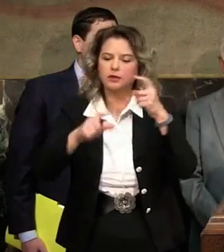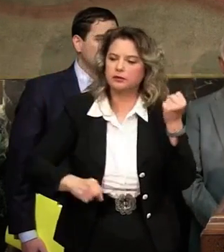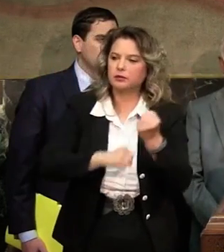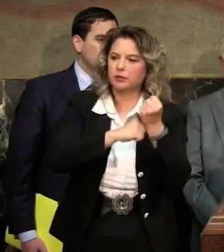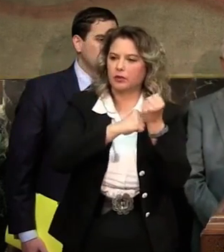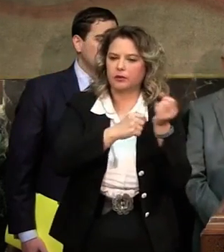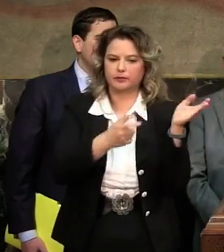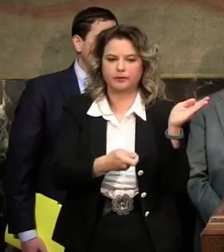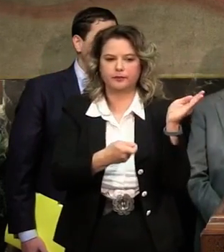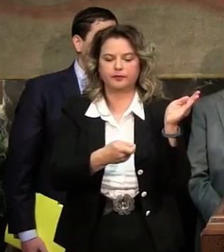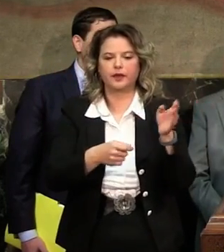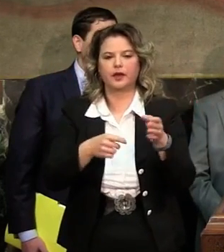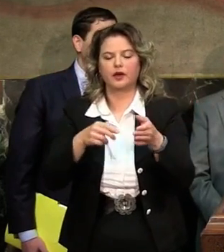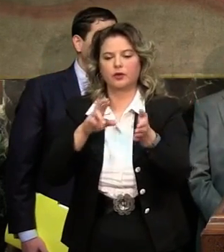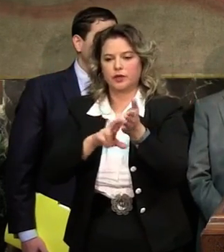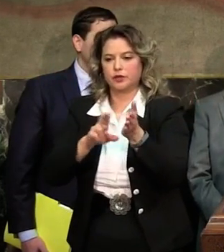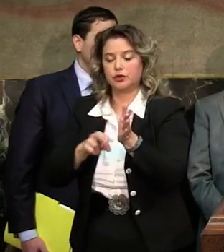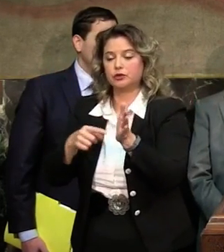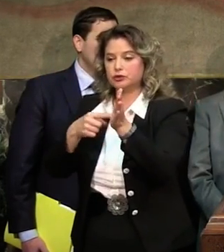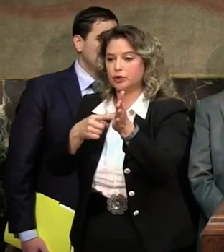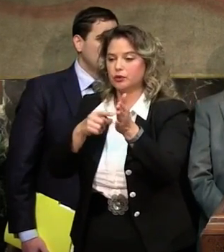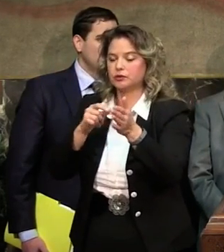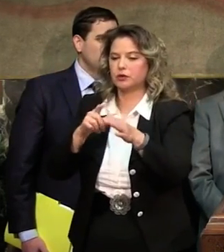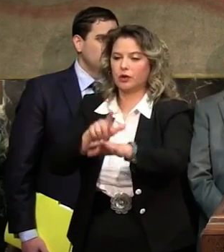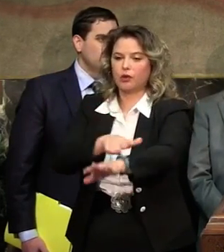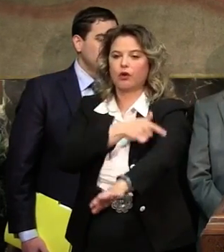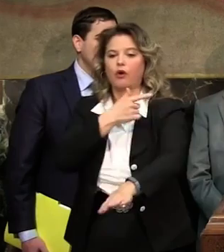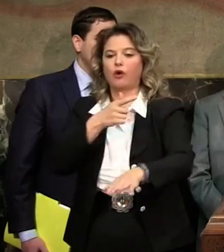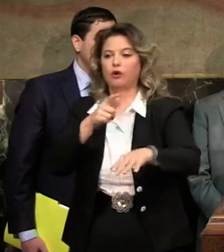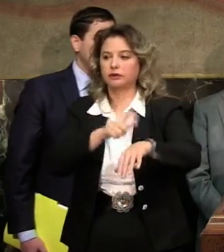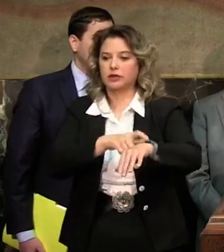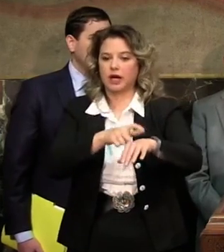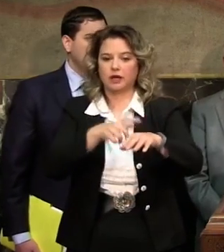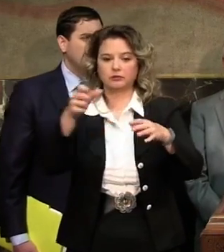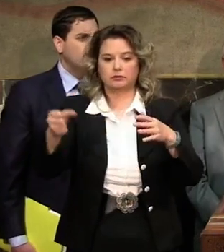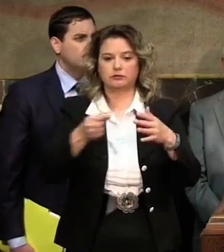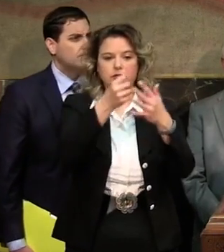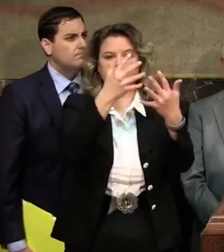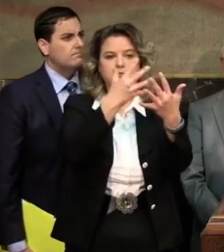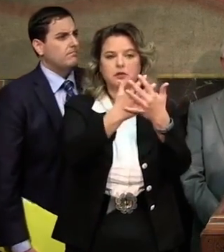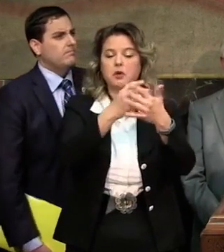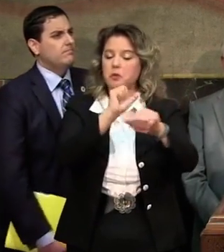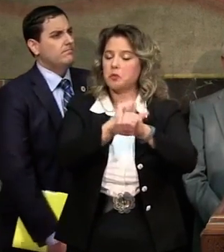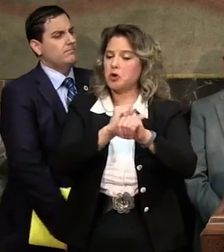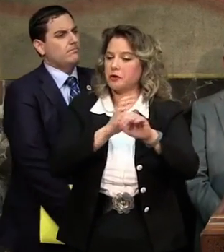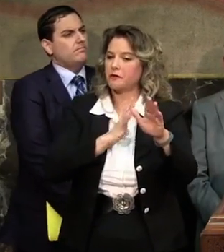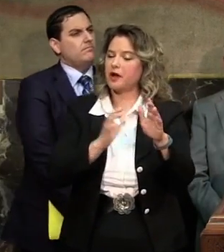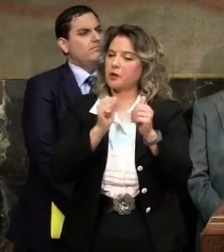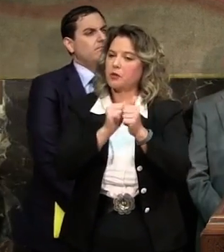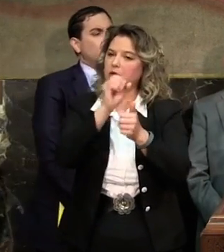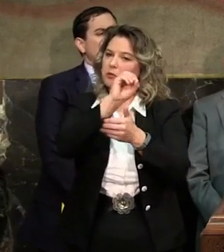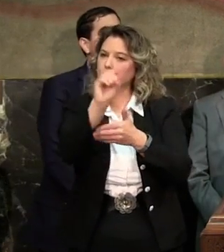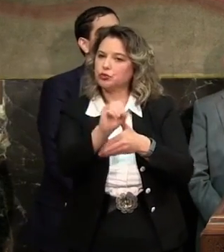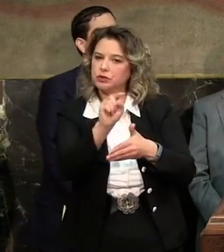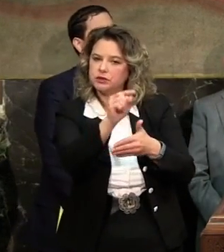demonstrates that long-term incarceration works well for a percentage of the population that we currently house in our correction system